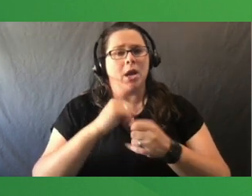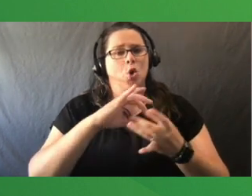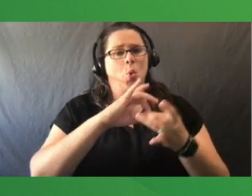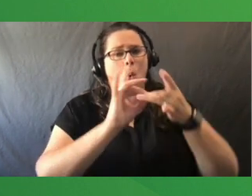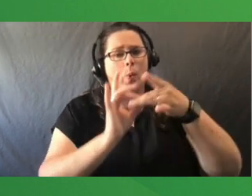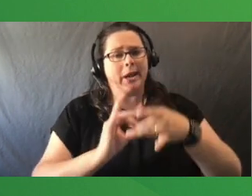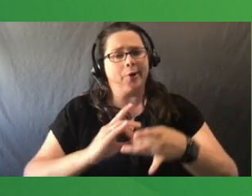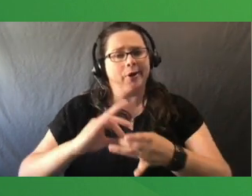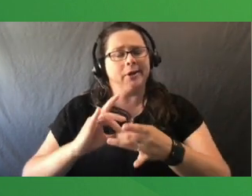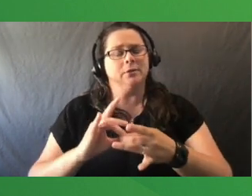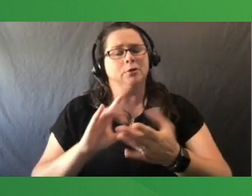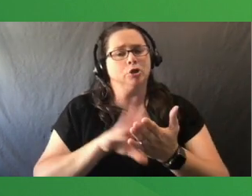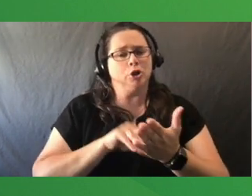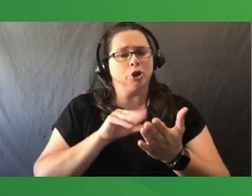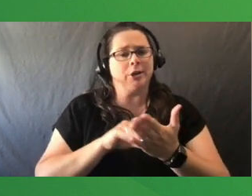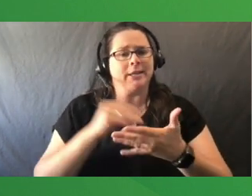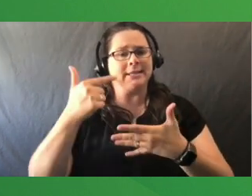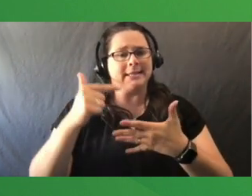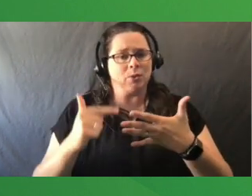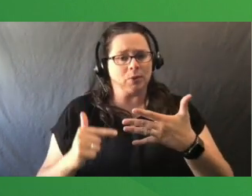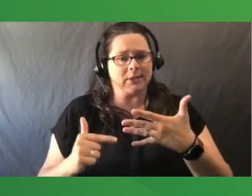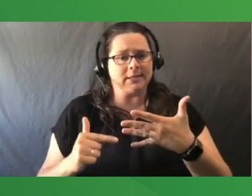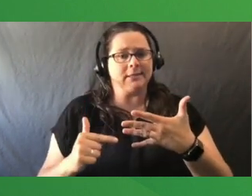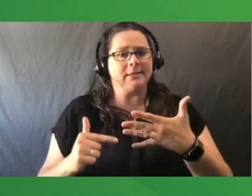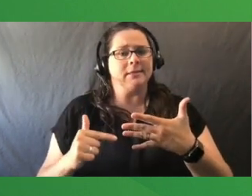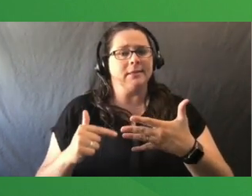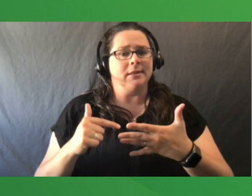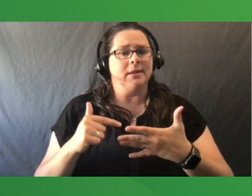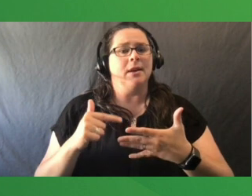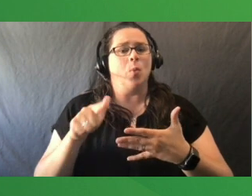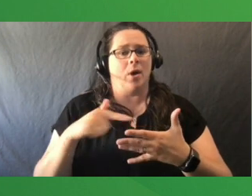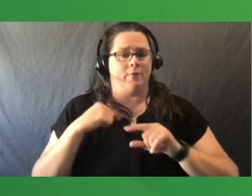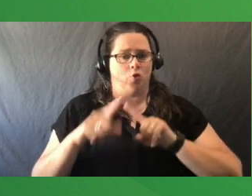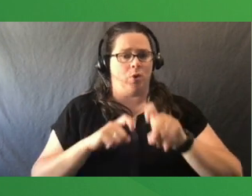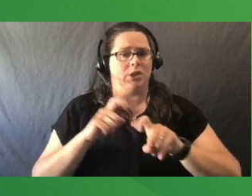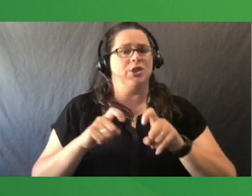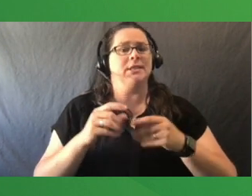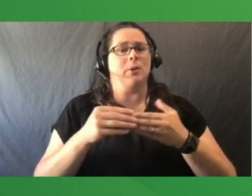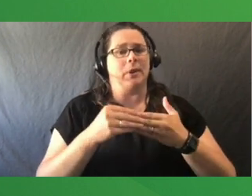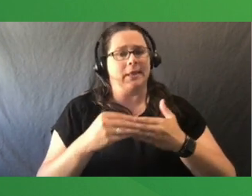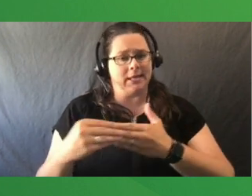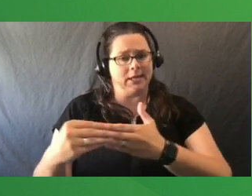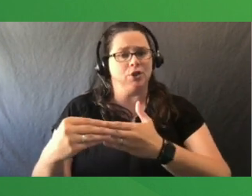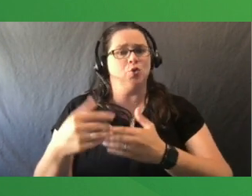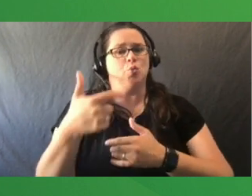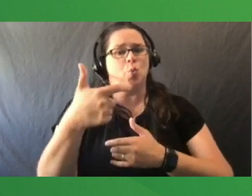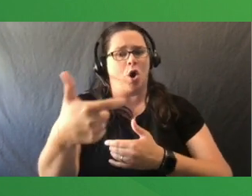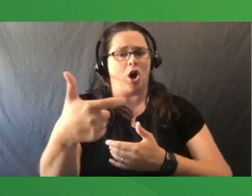they're going to have questions that will lead them into watching the film that they're gonna watch next.